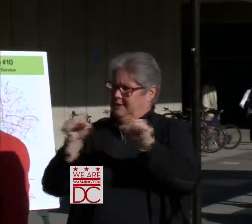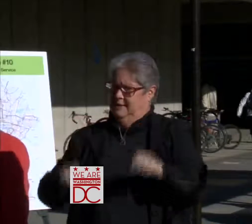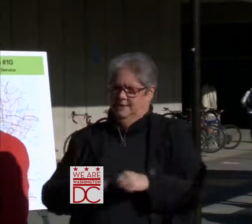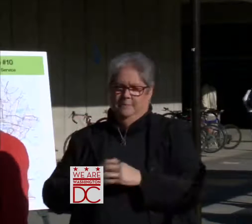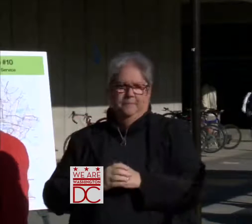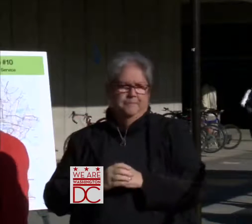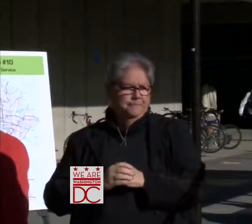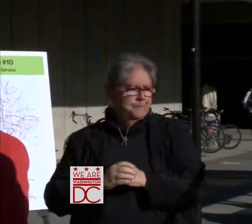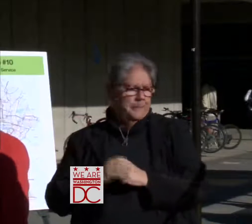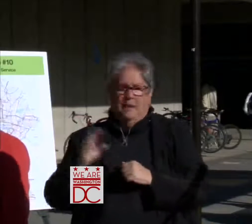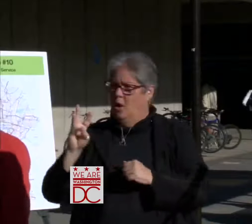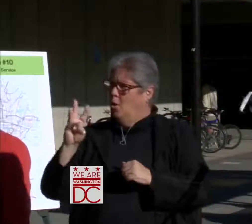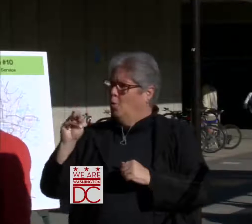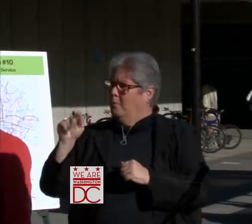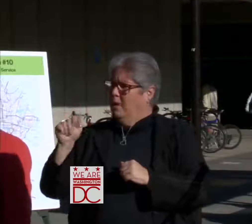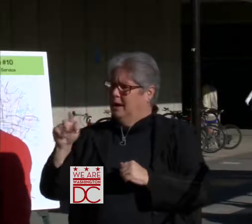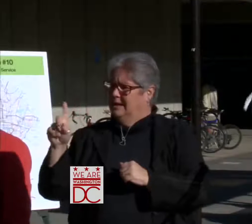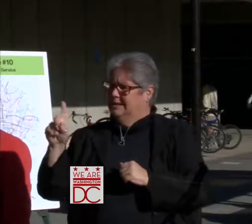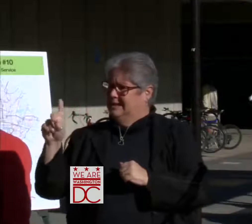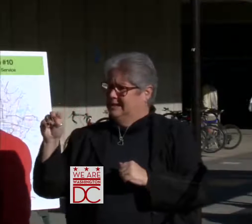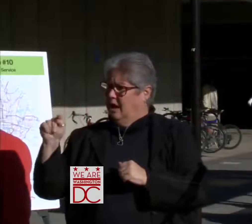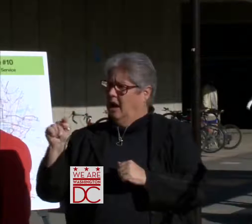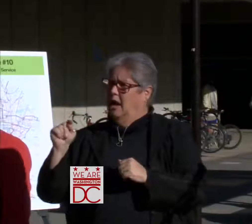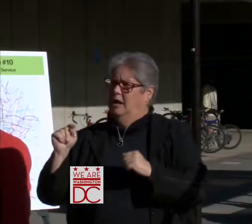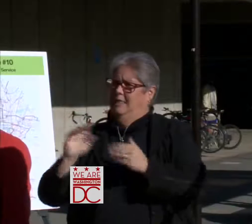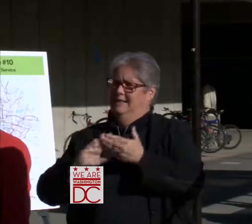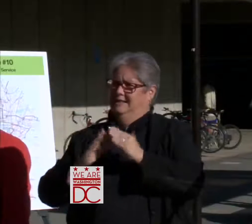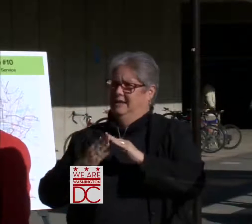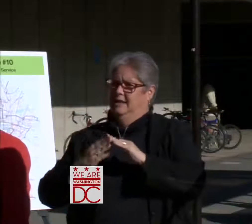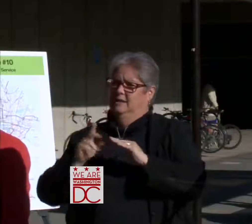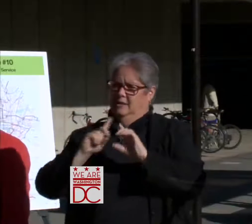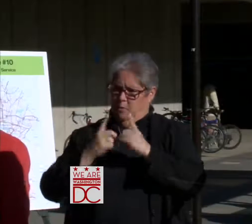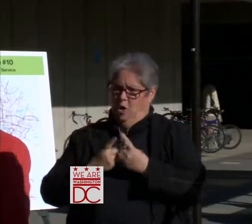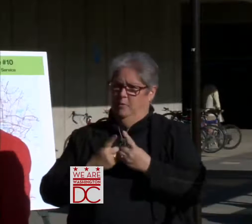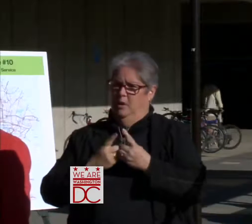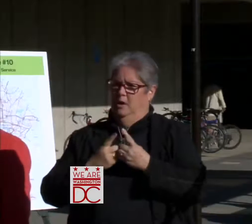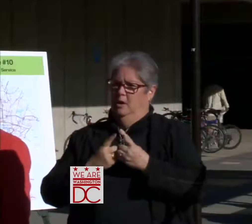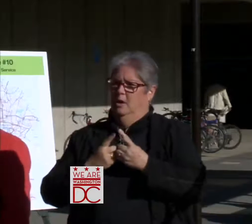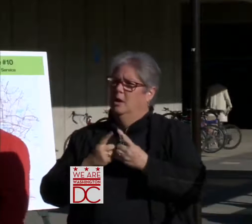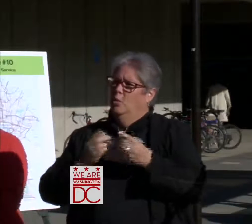WMATA, DDOT AND THE CITY'S DEPARTMENT FOR HIRED VEHICLES